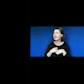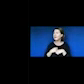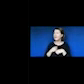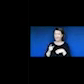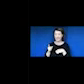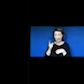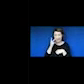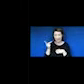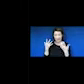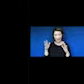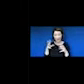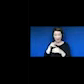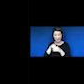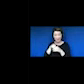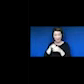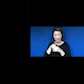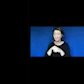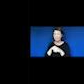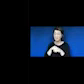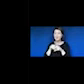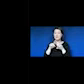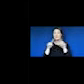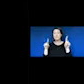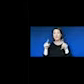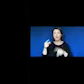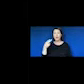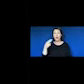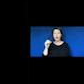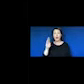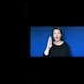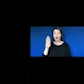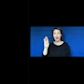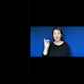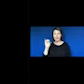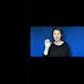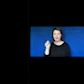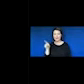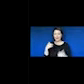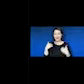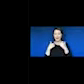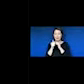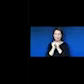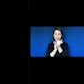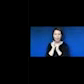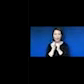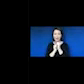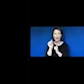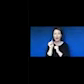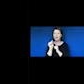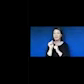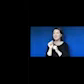his different hobbies that he was pursuing in the athletic area, dodge ball, bocci ball,